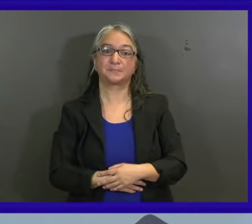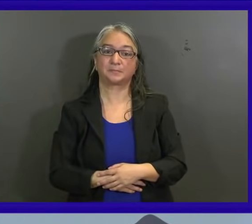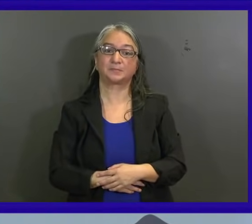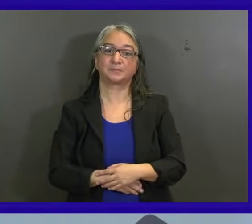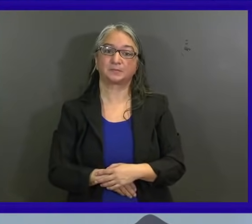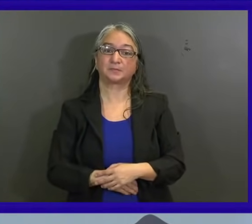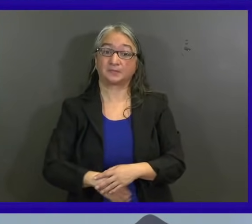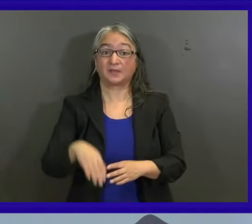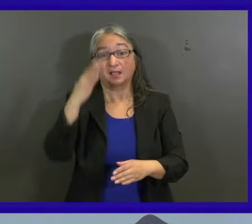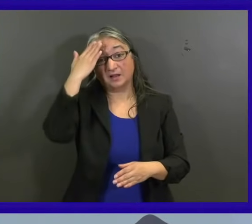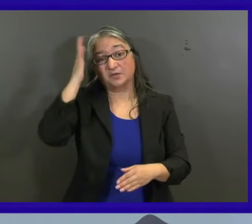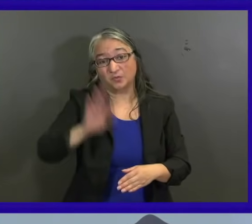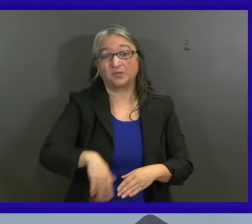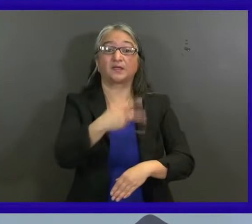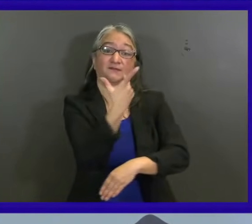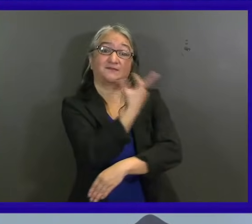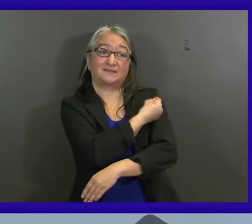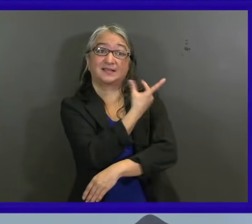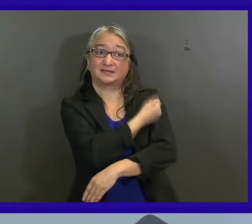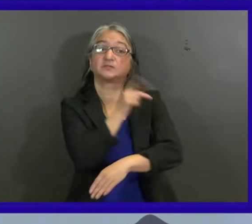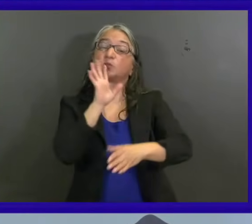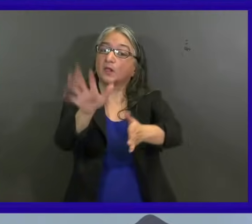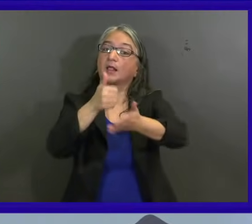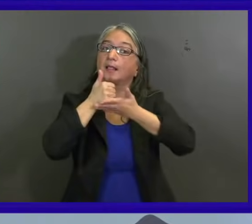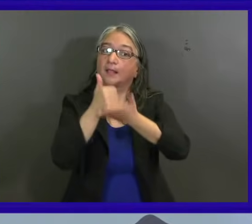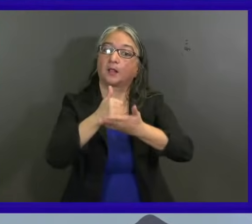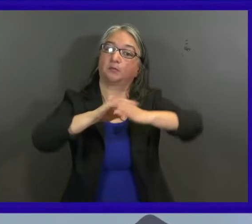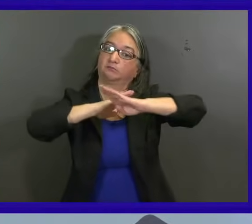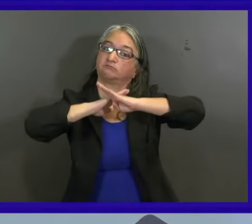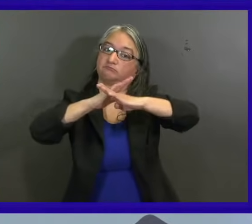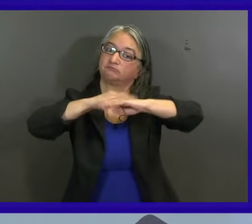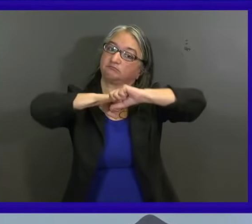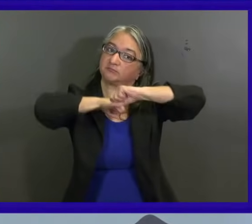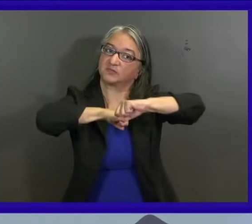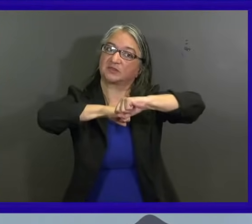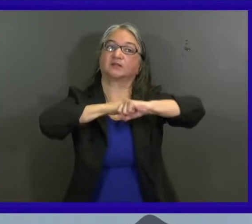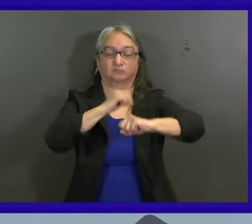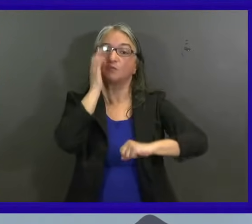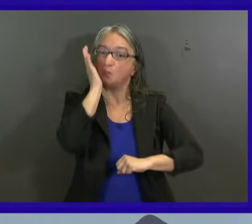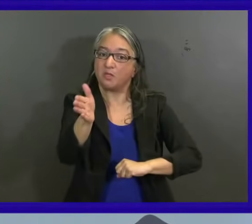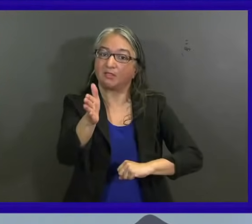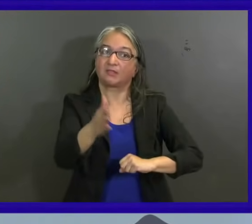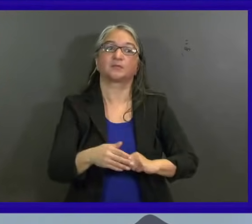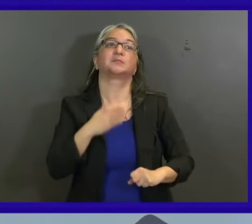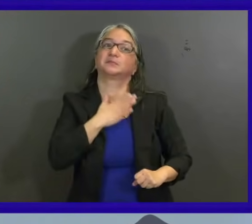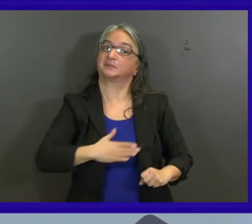please do your part and get immunized against covet 19. this includes getting your third dose